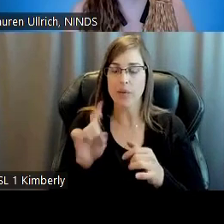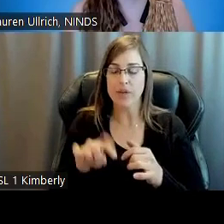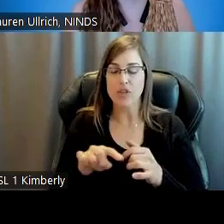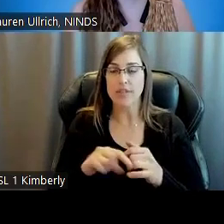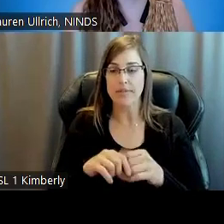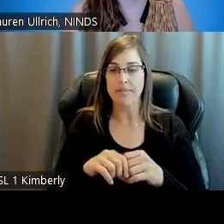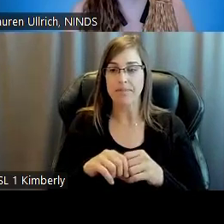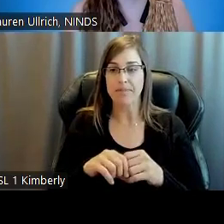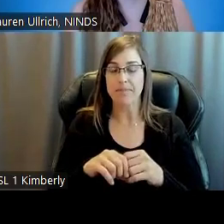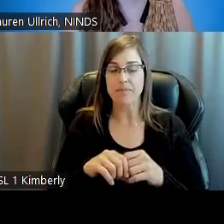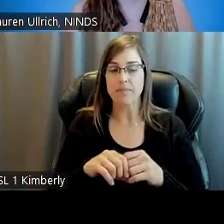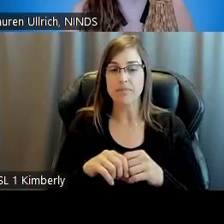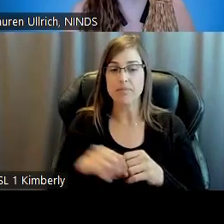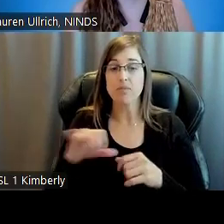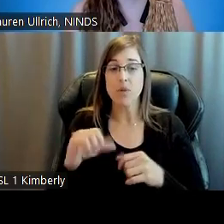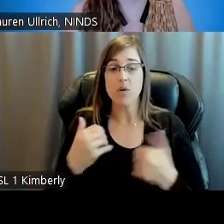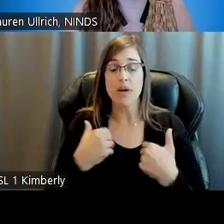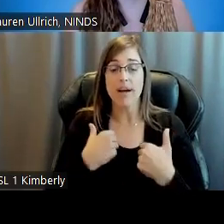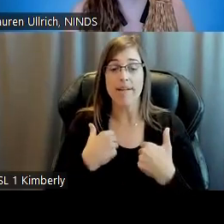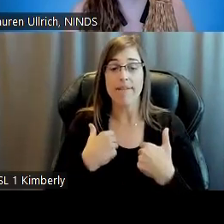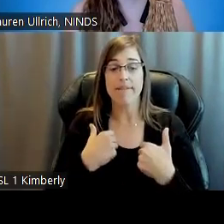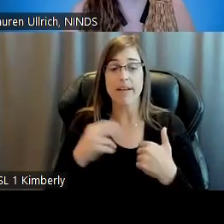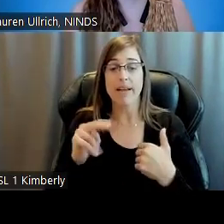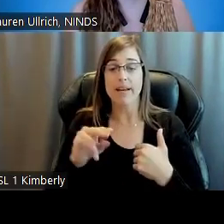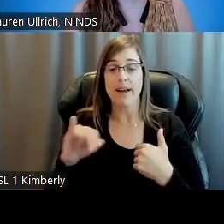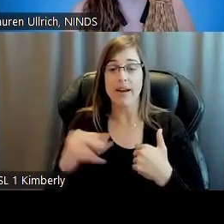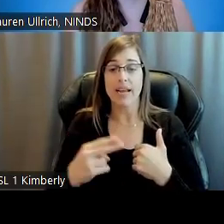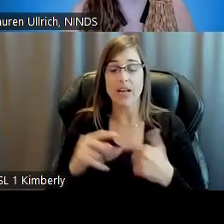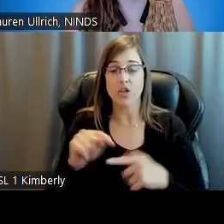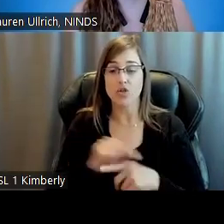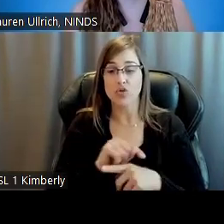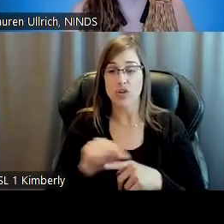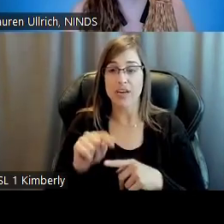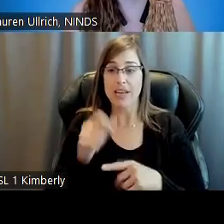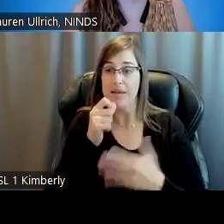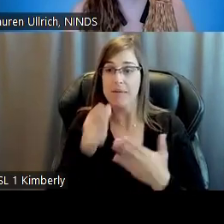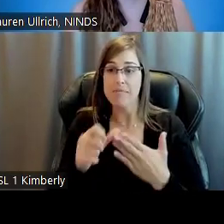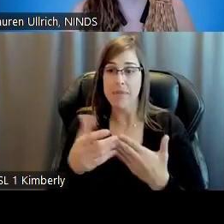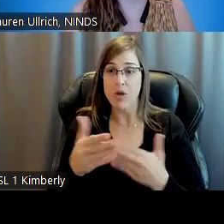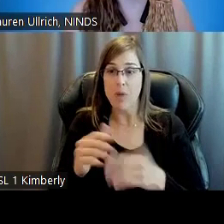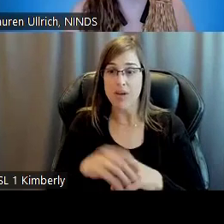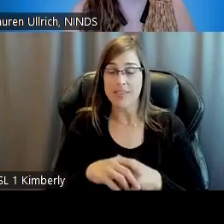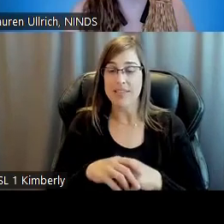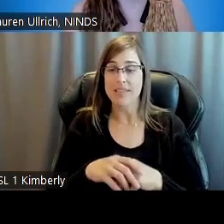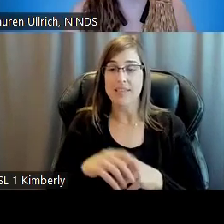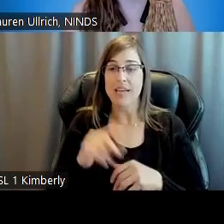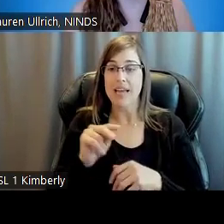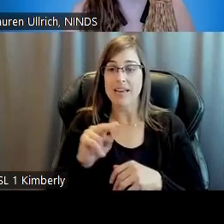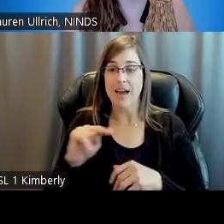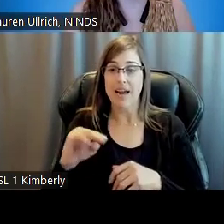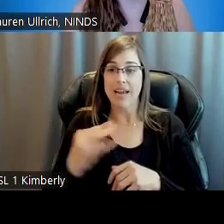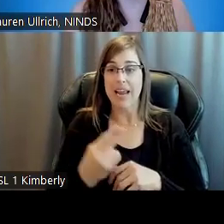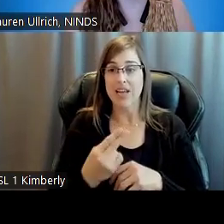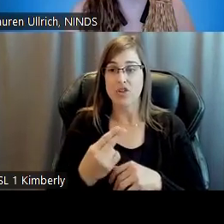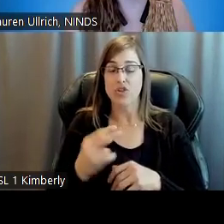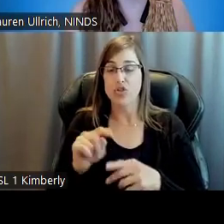And we also have the NIH training mailbox at nihtraining@nih.gov